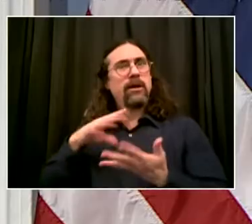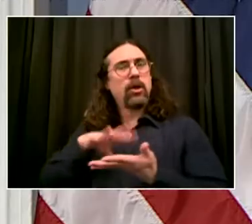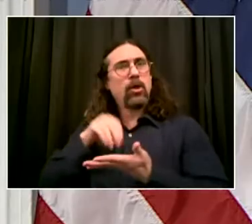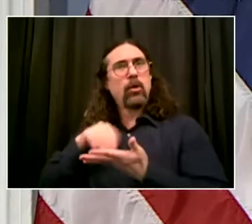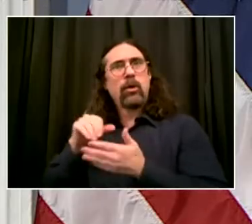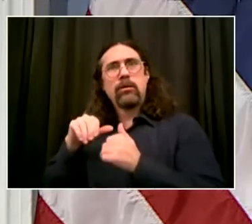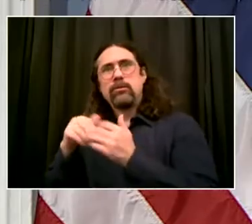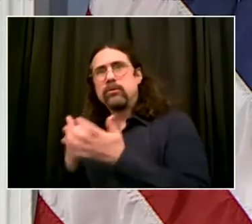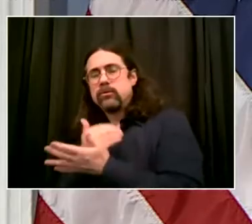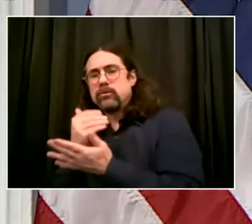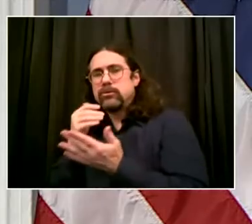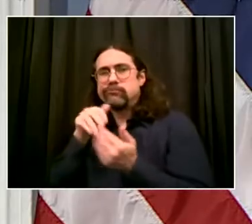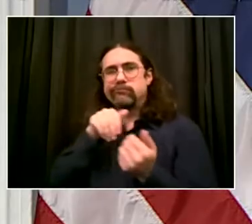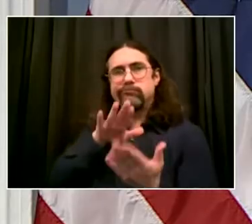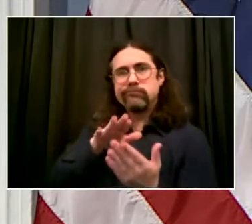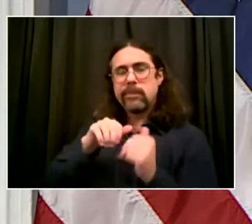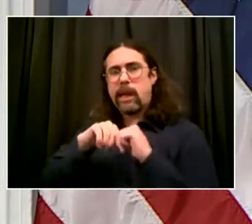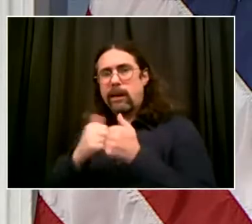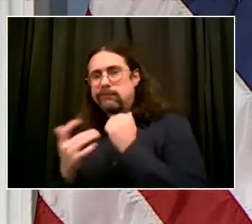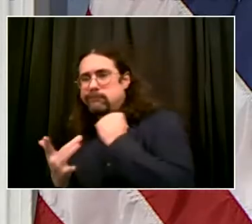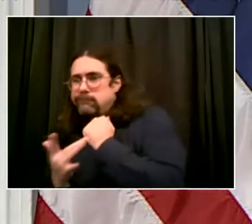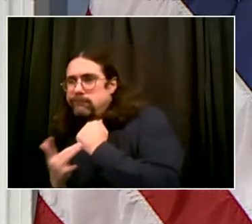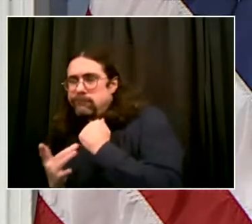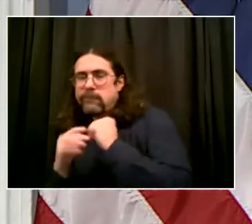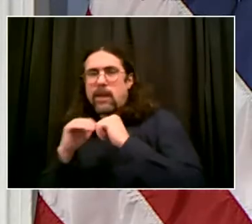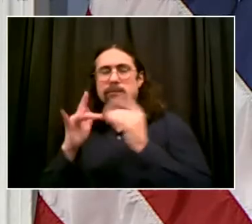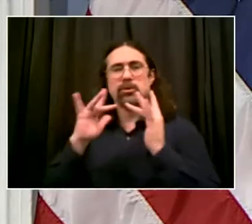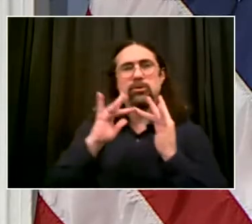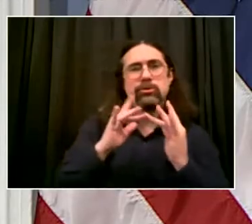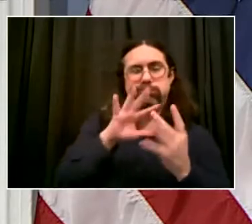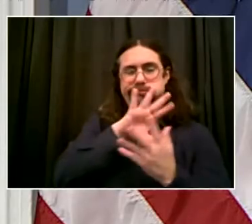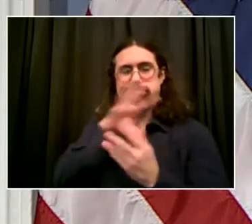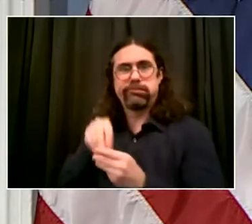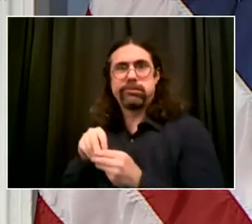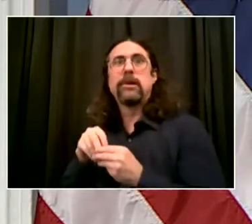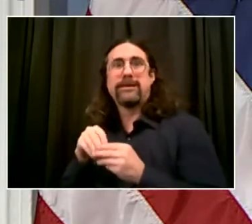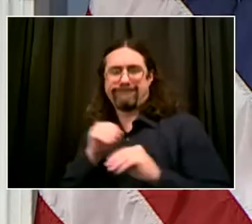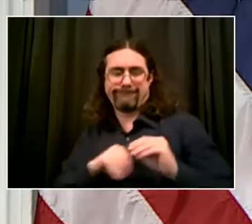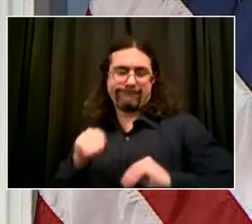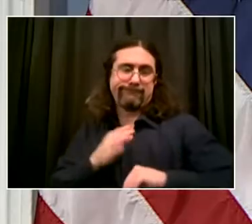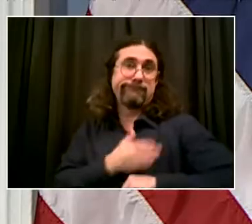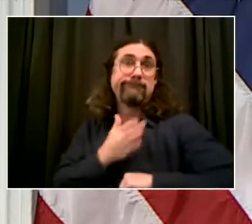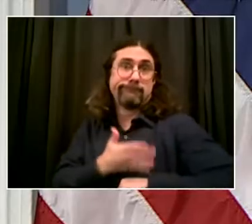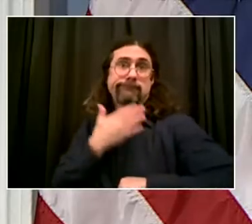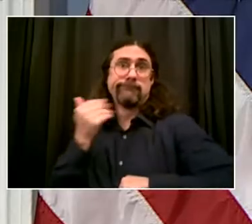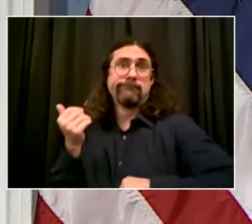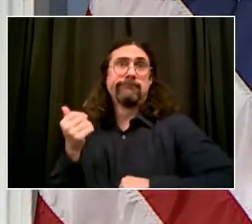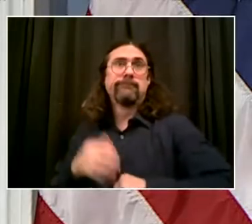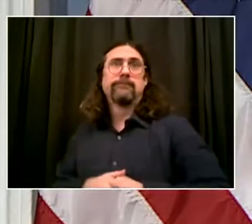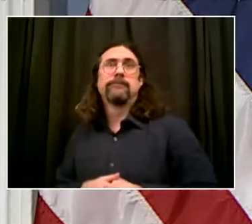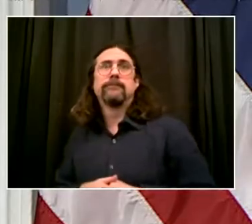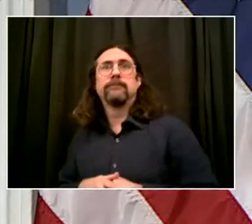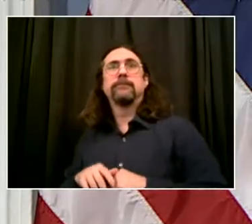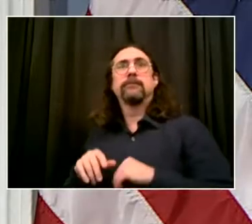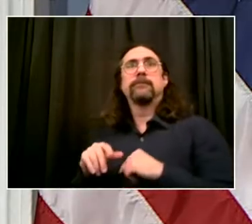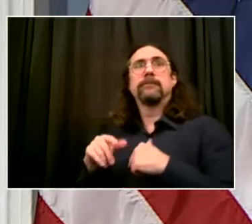GO AHEAD. I WOULD ONLY ADD THAT